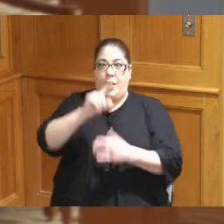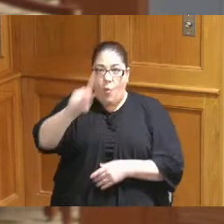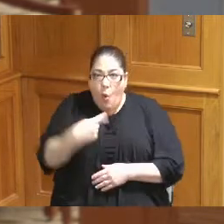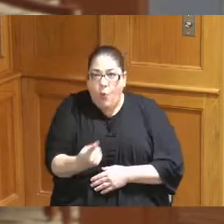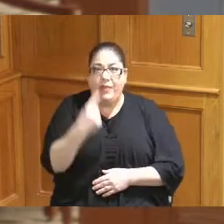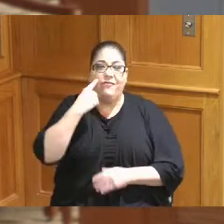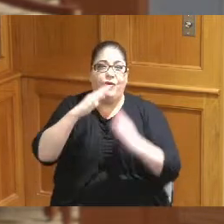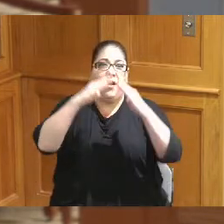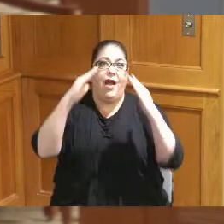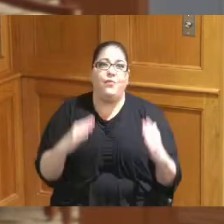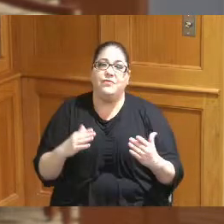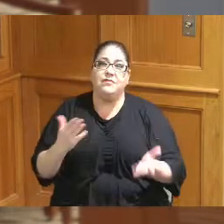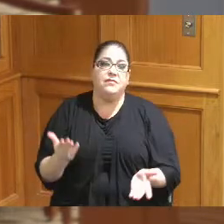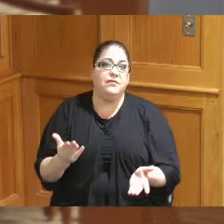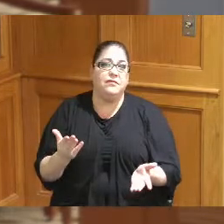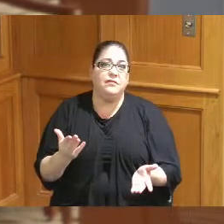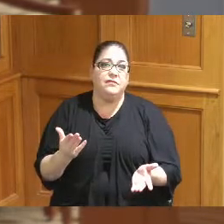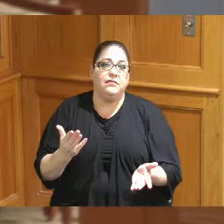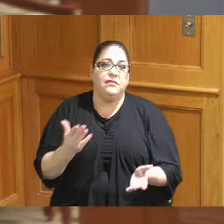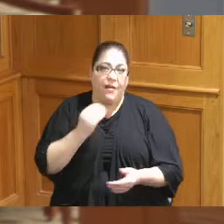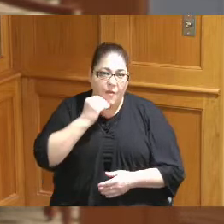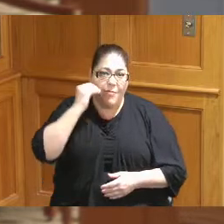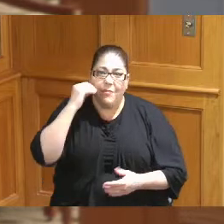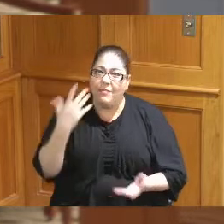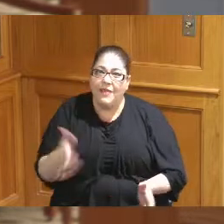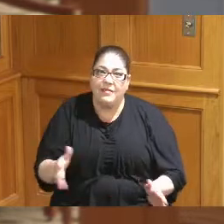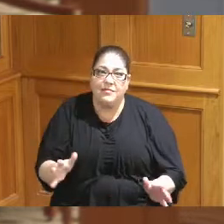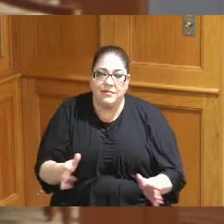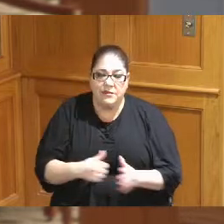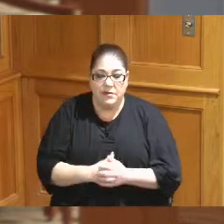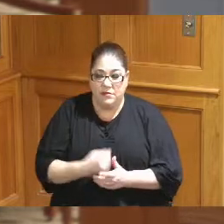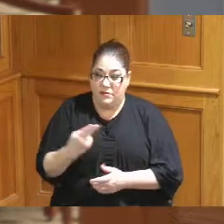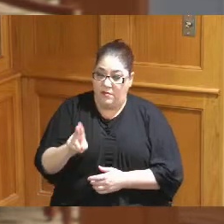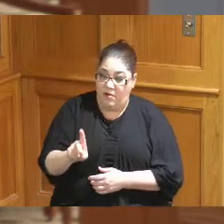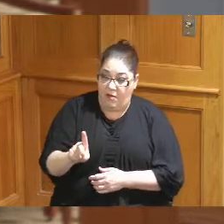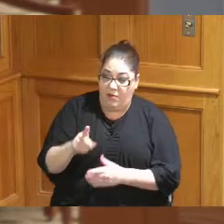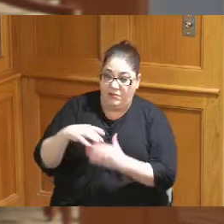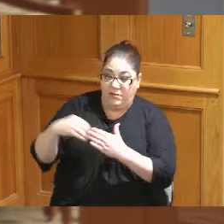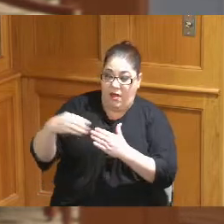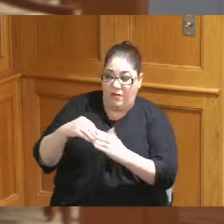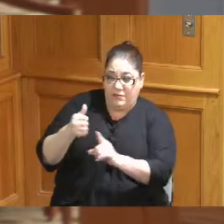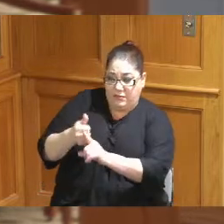know in normal times the funding for the system is those HUD dollars that would mandate that as